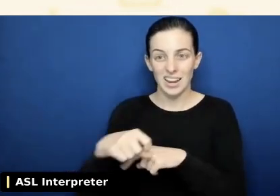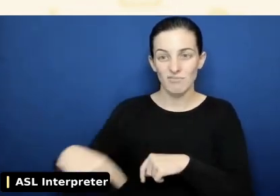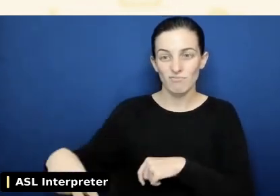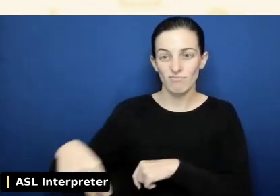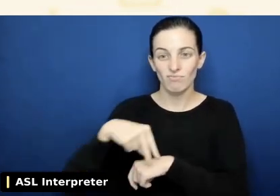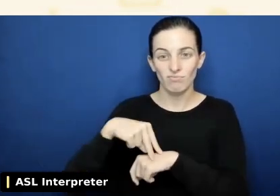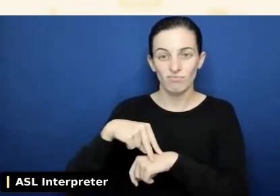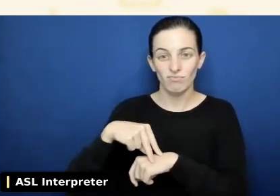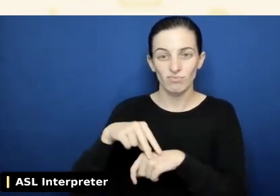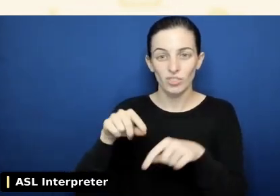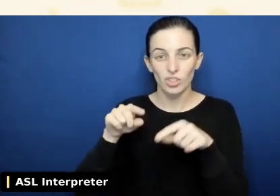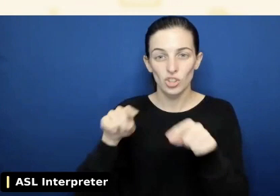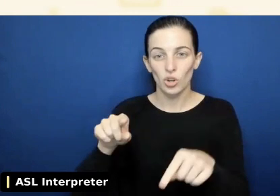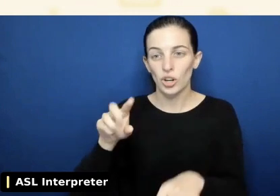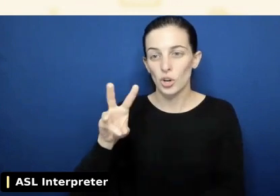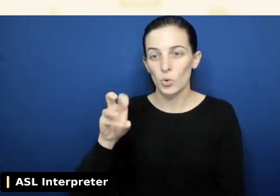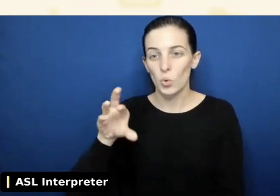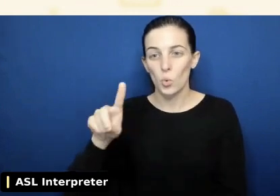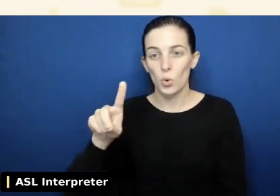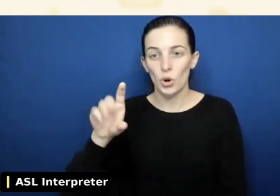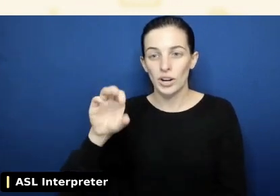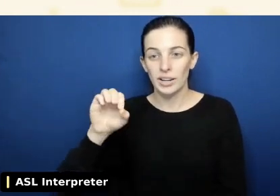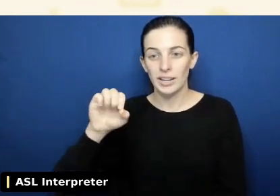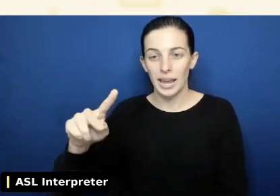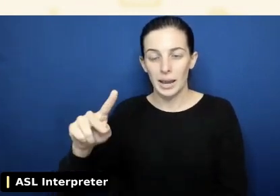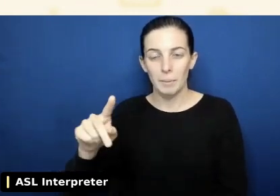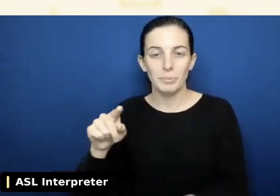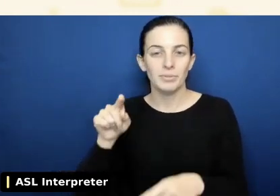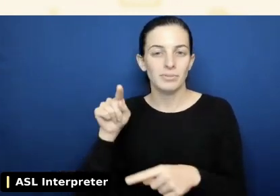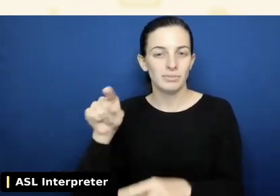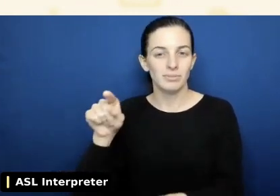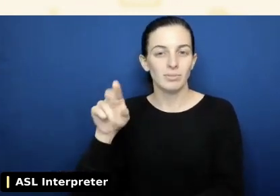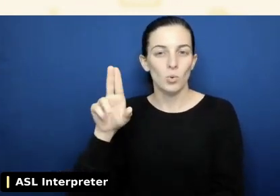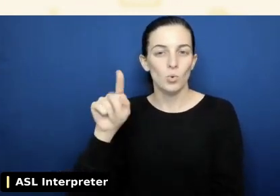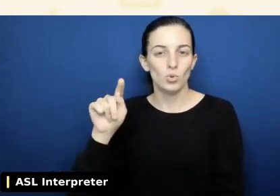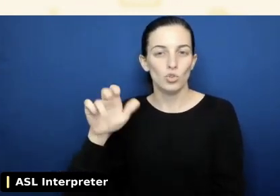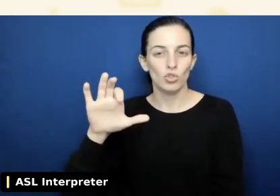in Utrecht, I had a really heavy pain in both hips,